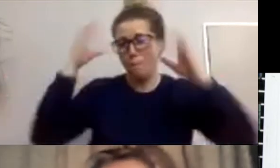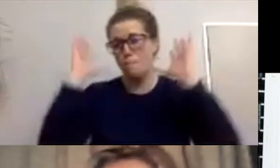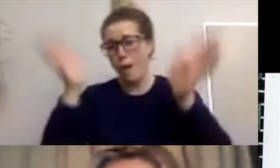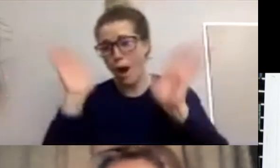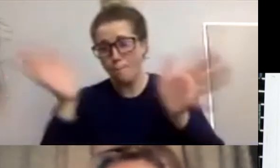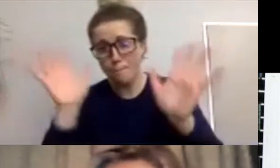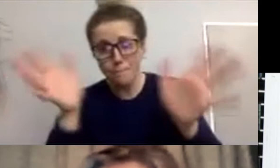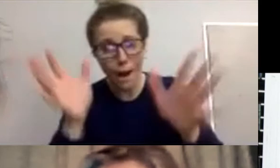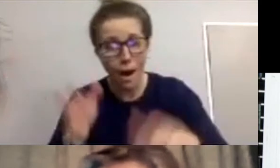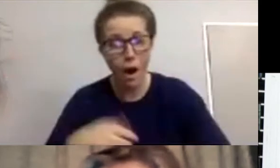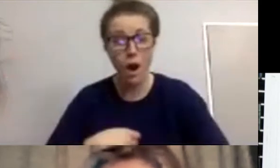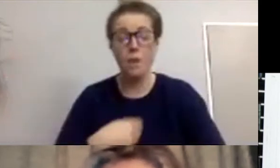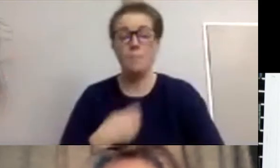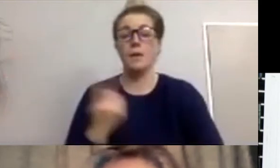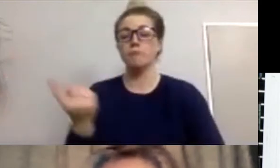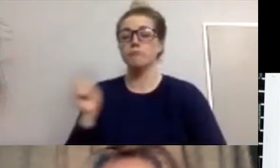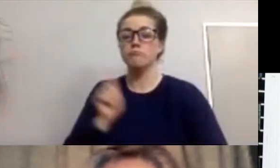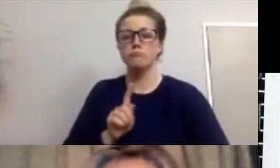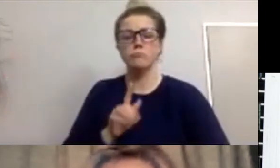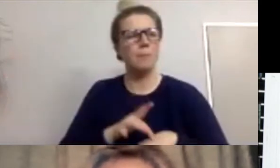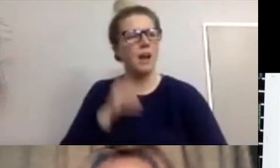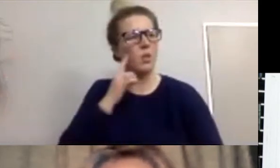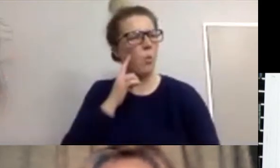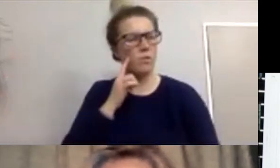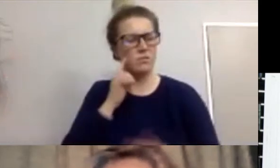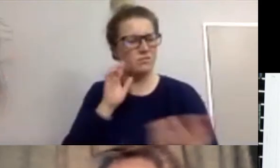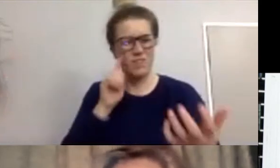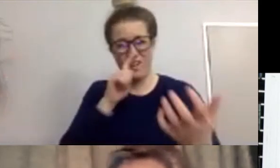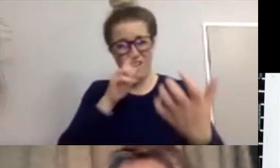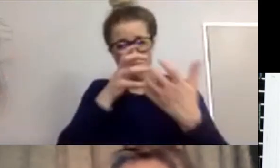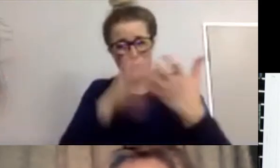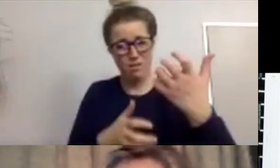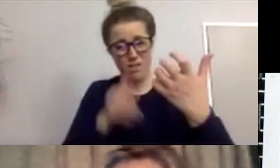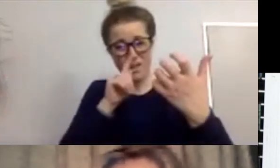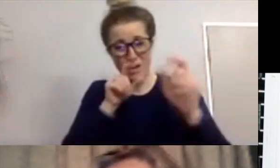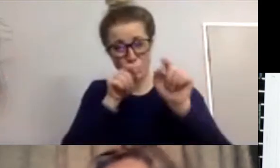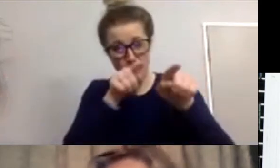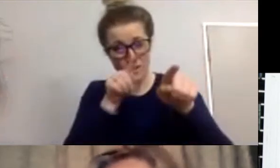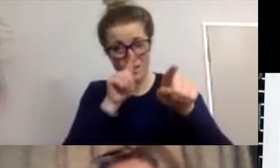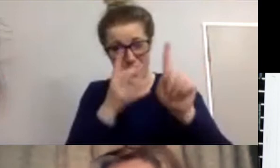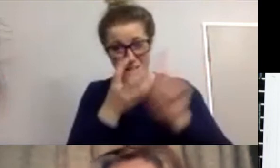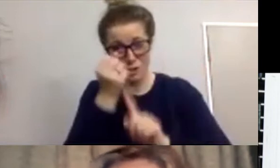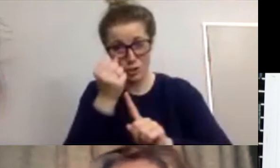I came back to the ballet and I thought, we're never going to be able to do that because the dancers have priority on stage